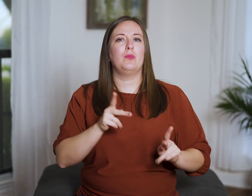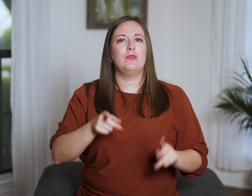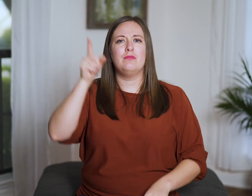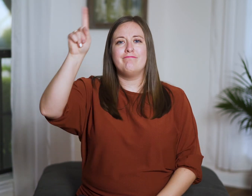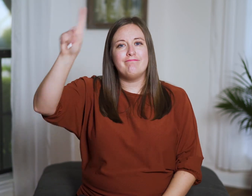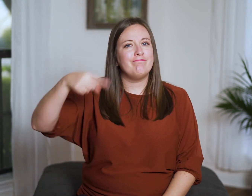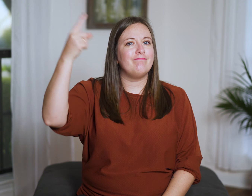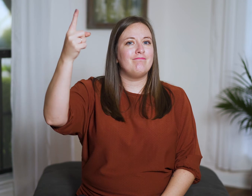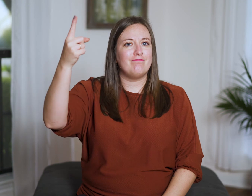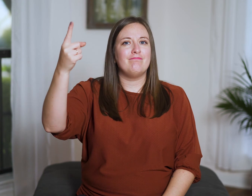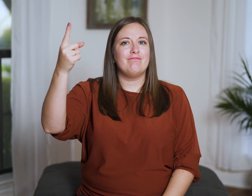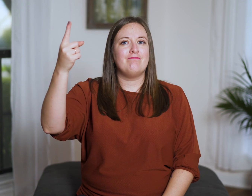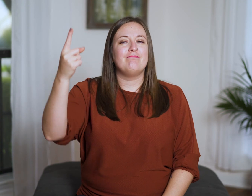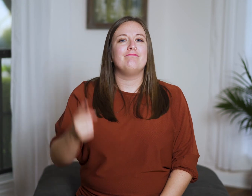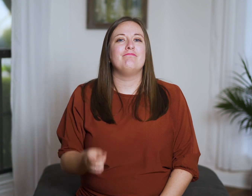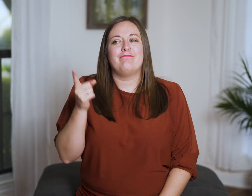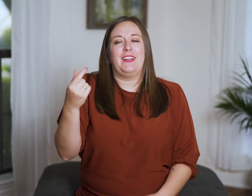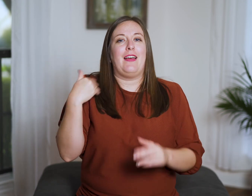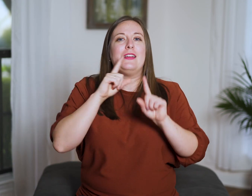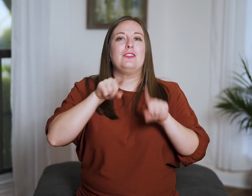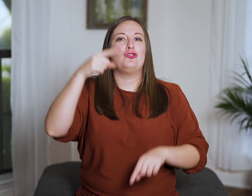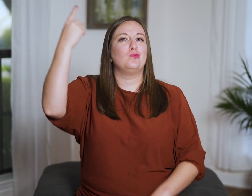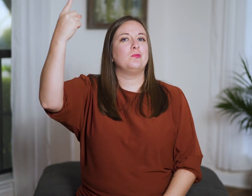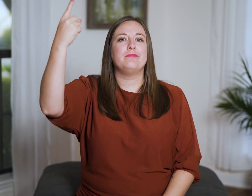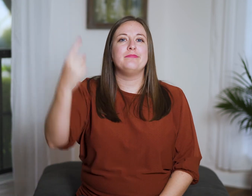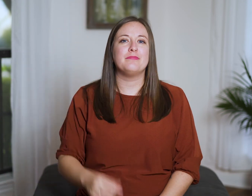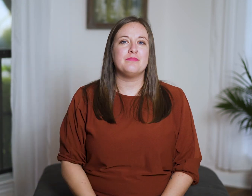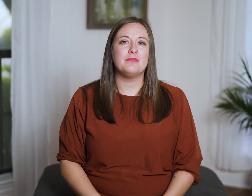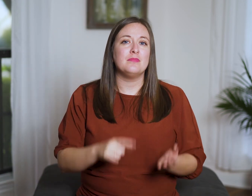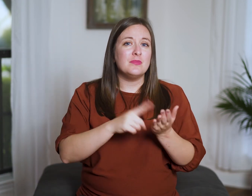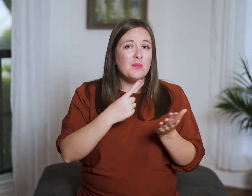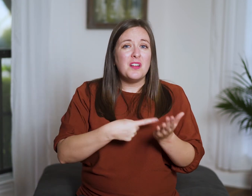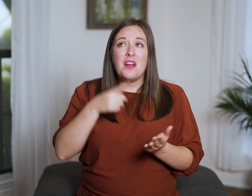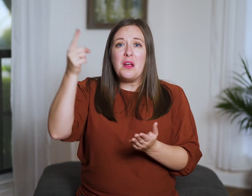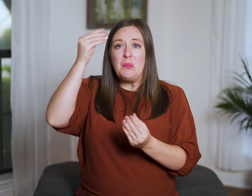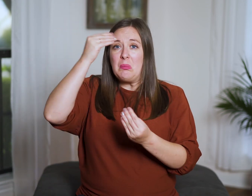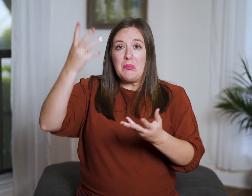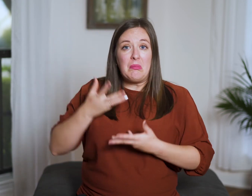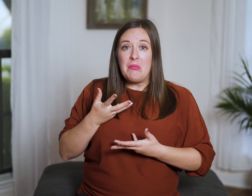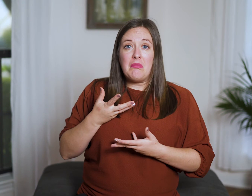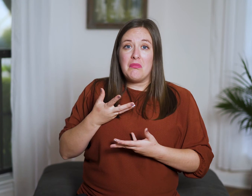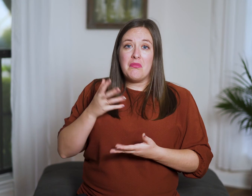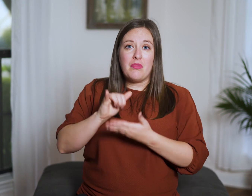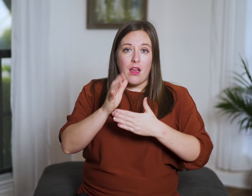is the only one who truly does— and sometimes, He just isn’t telling.